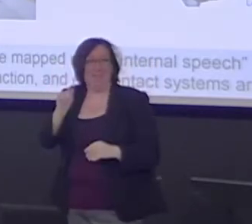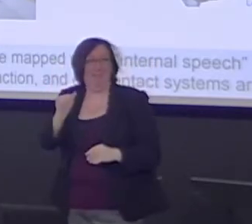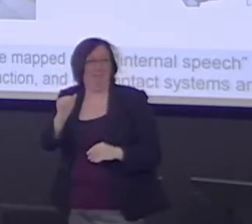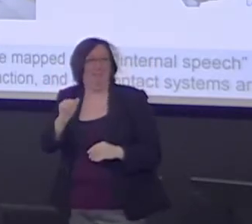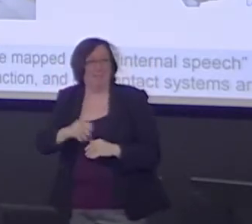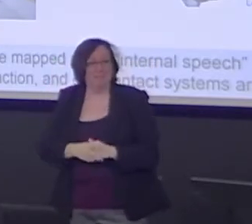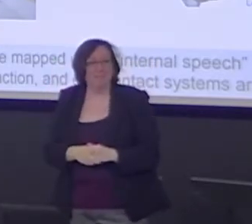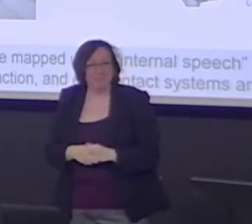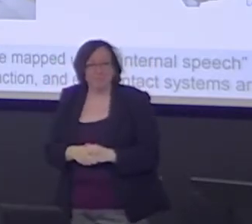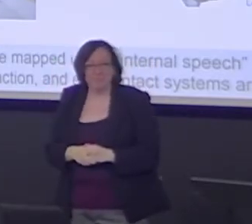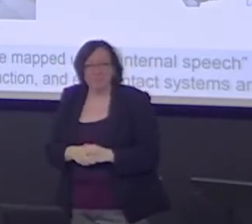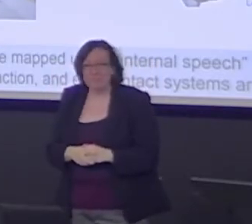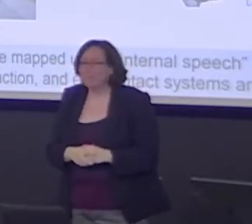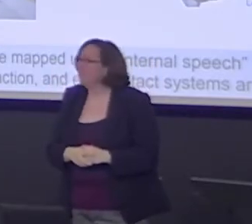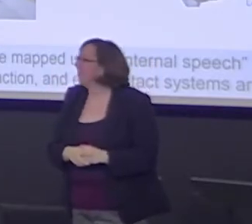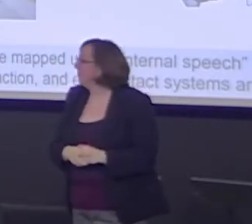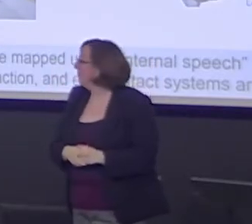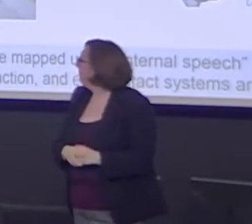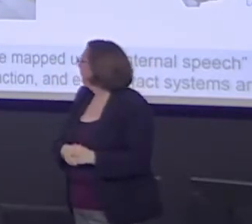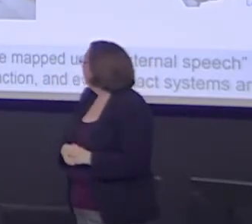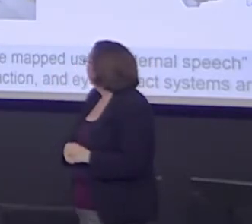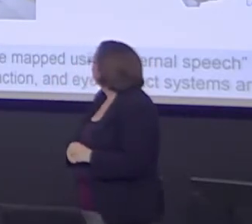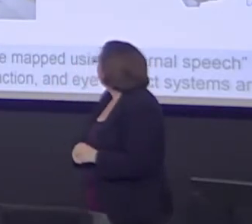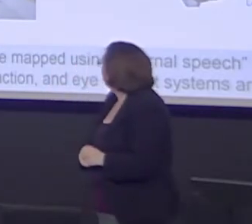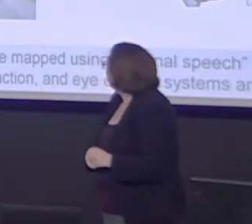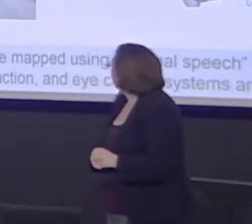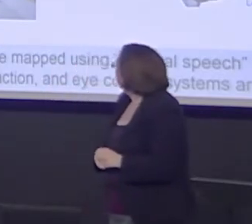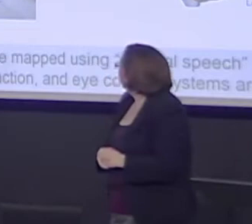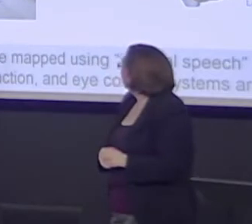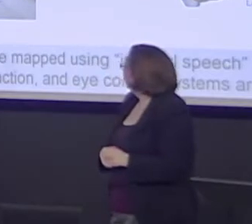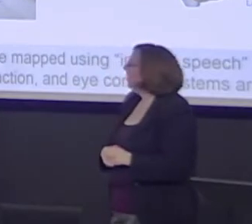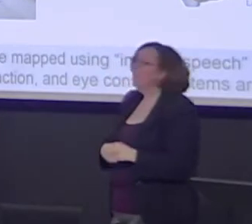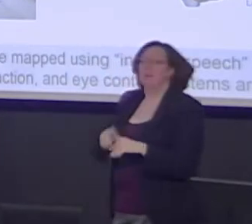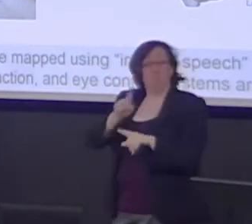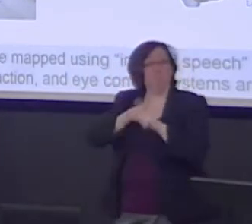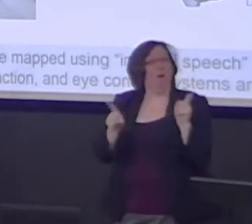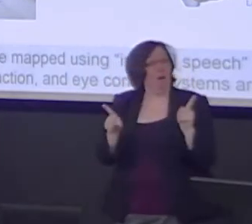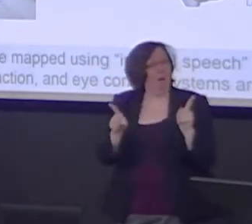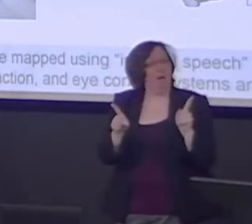Nonetheless, with this internal speech process, we are able to measure